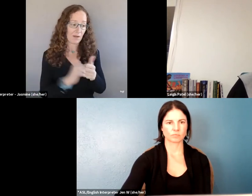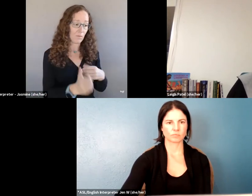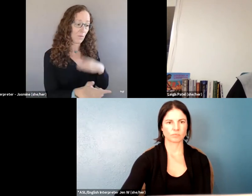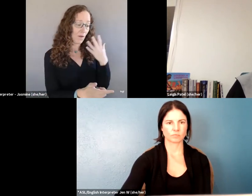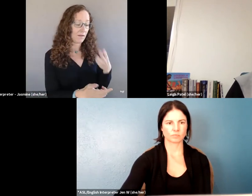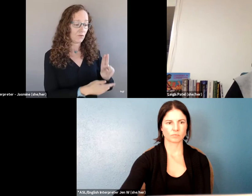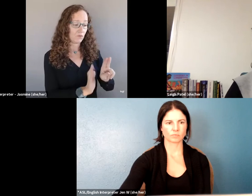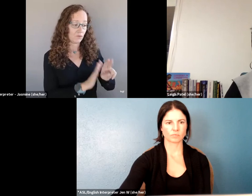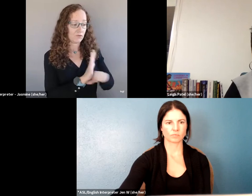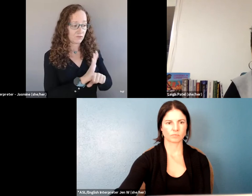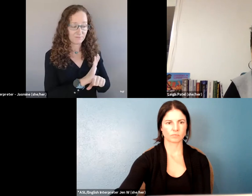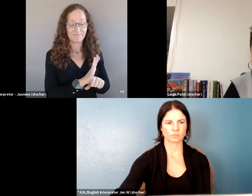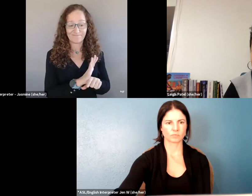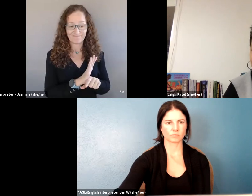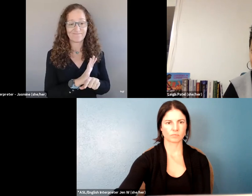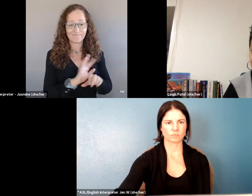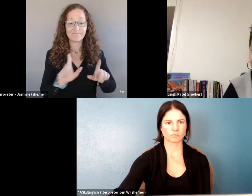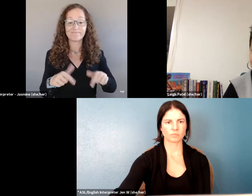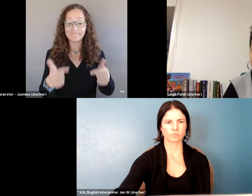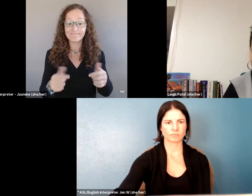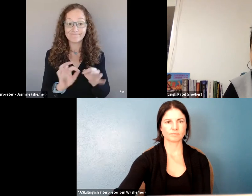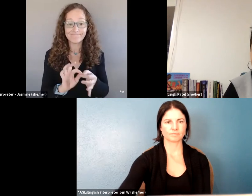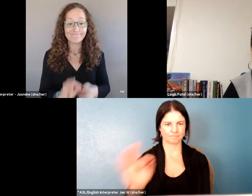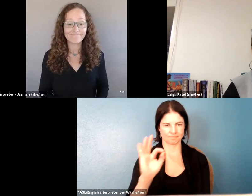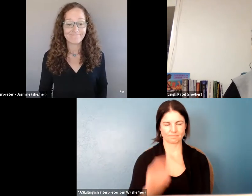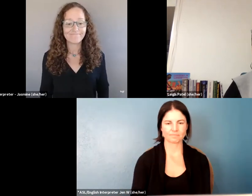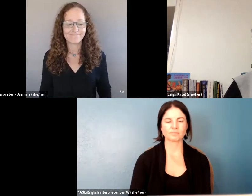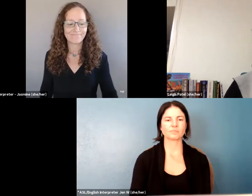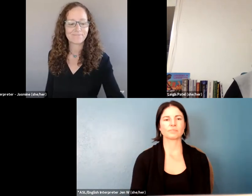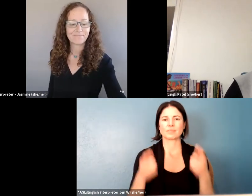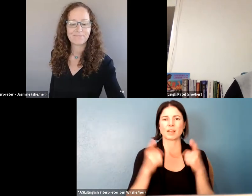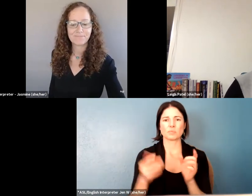again and again, and settler colonialism. It happens in this